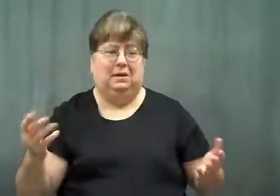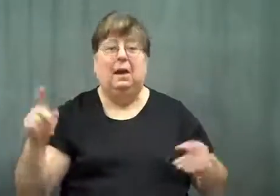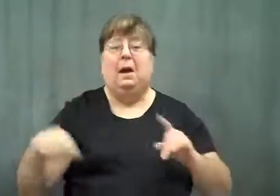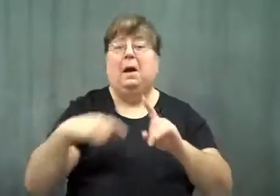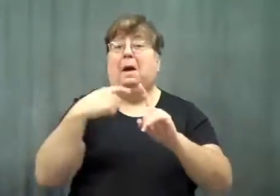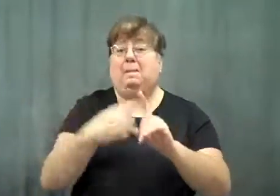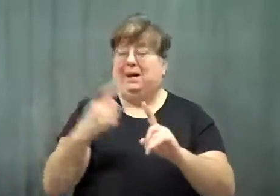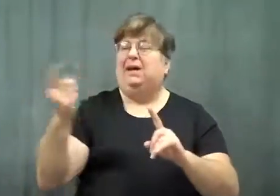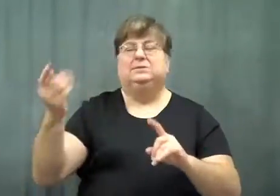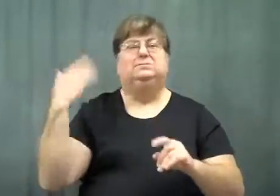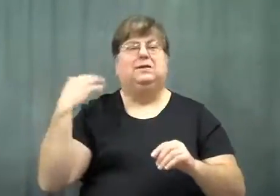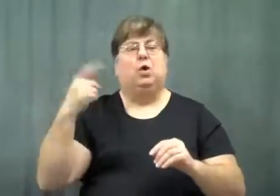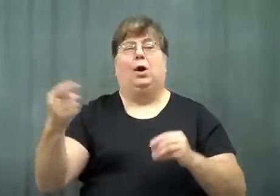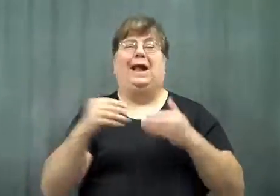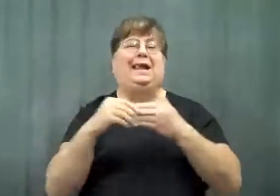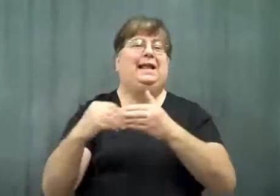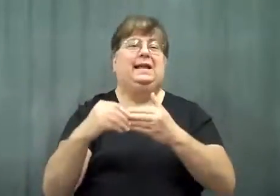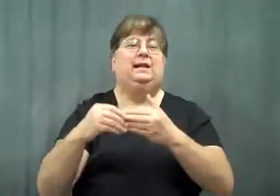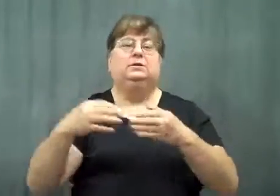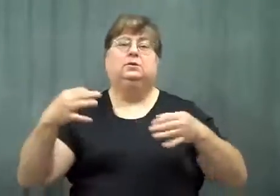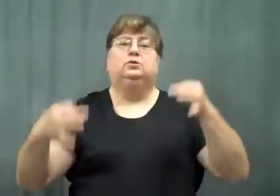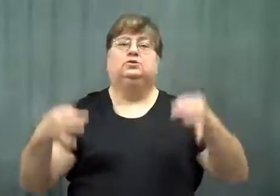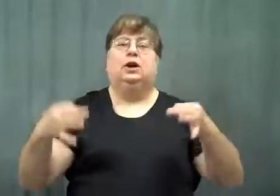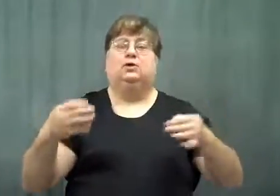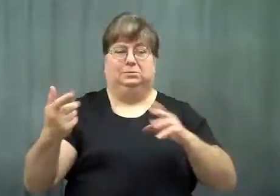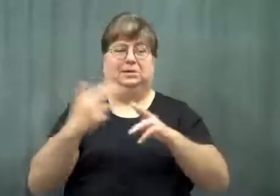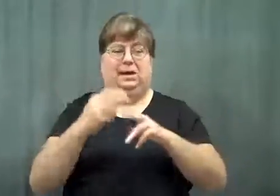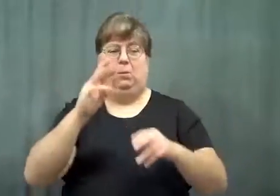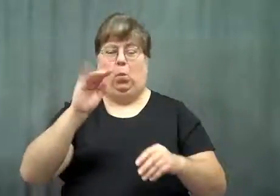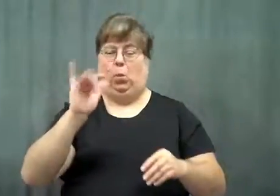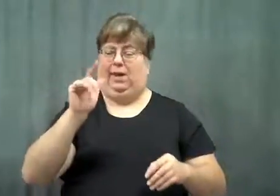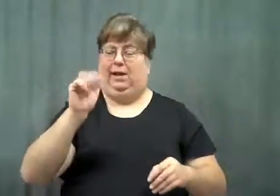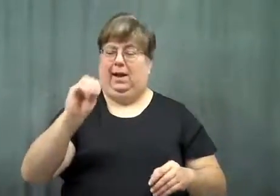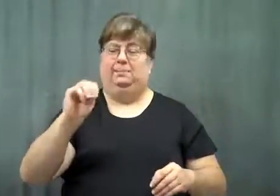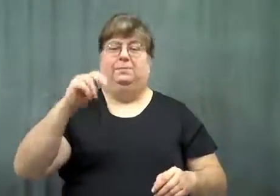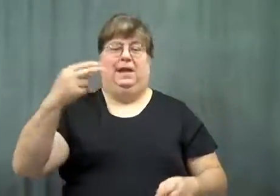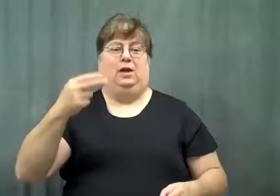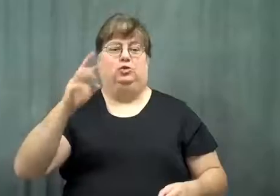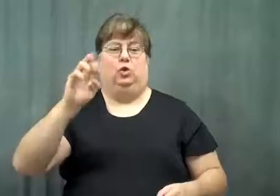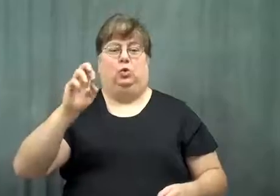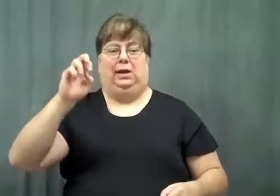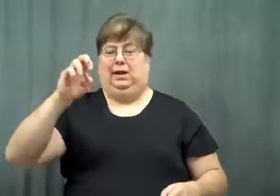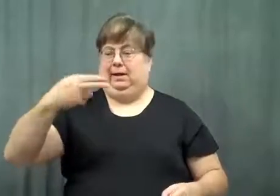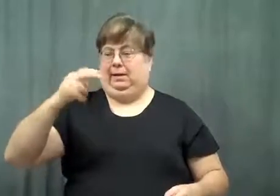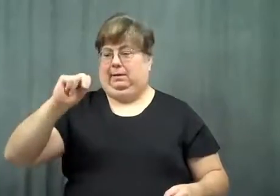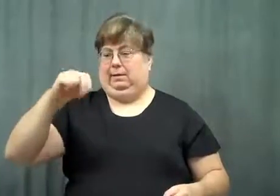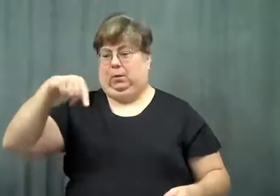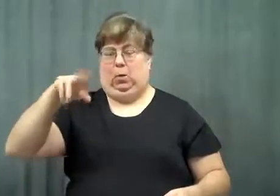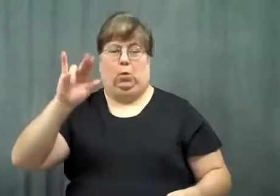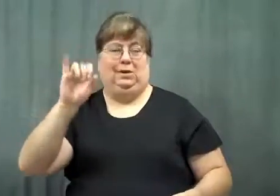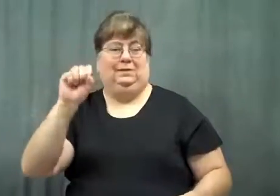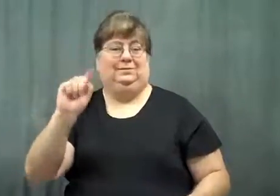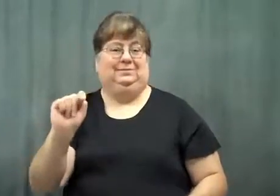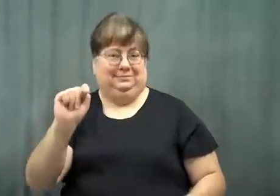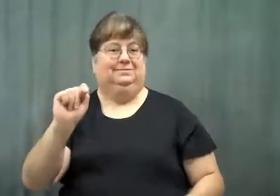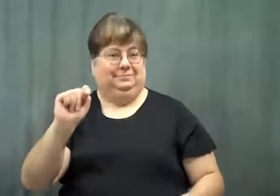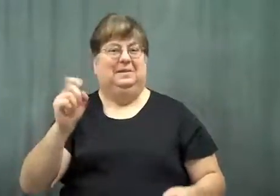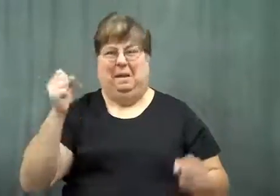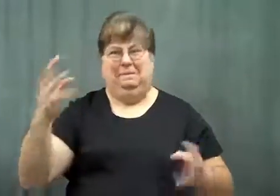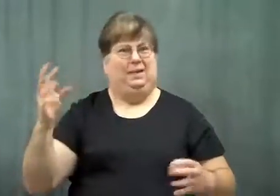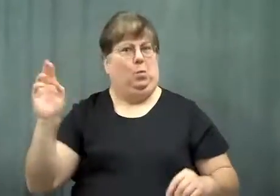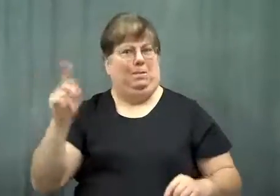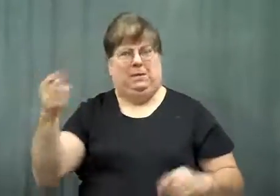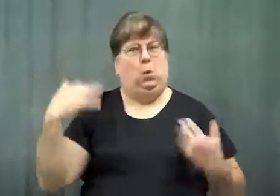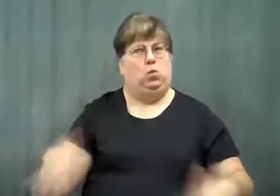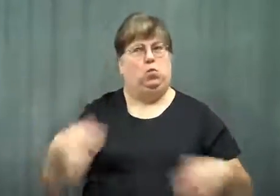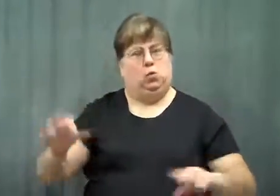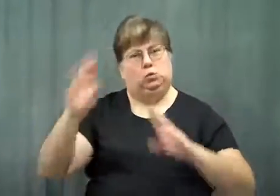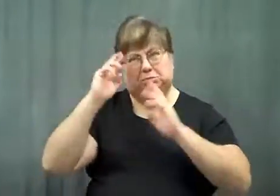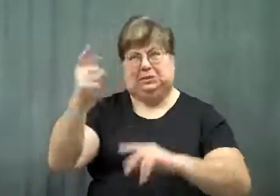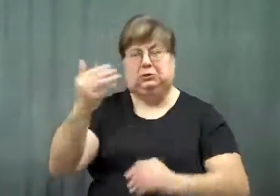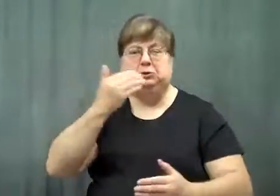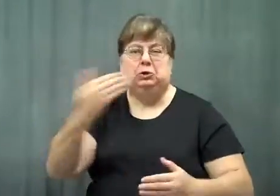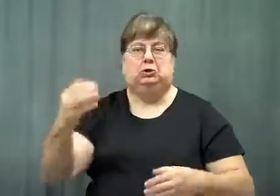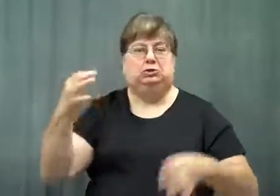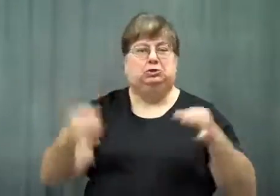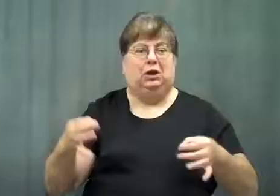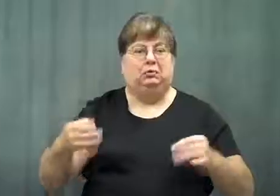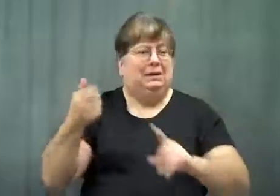One of the Chief Justices, William H. Renquist, who was respected by many Republicans,